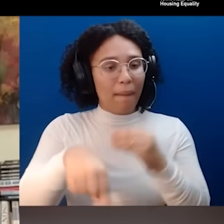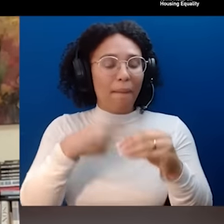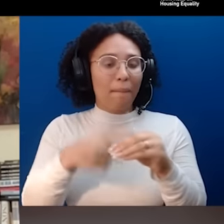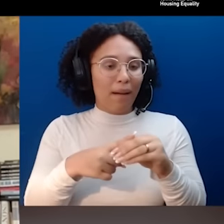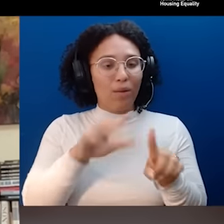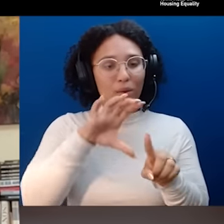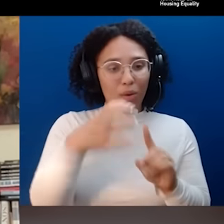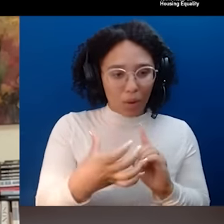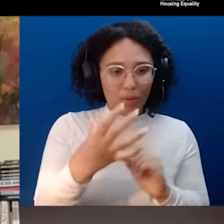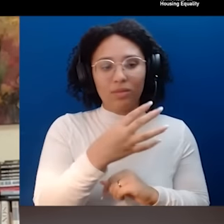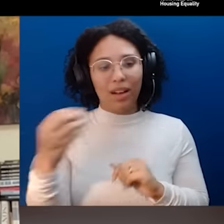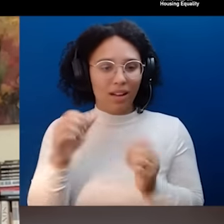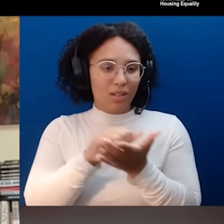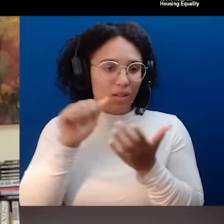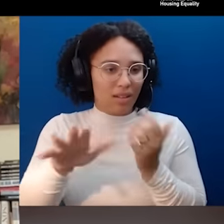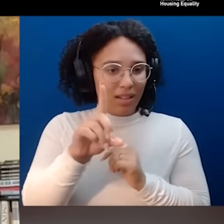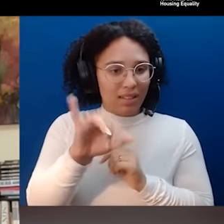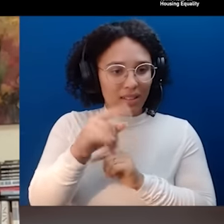at thirteen.org/closetohome,